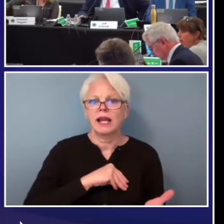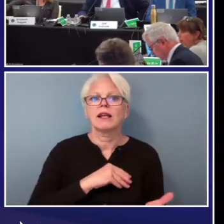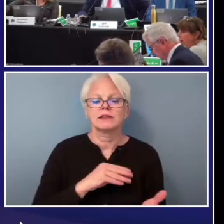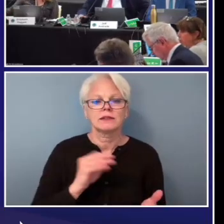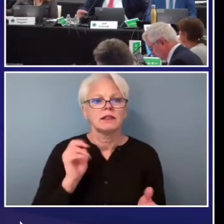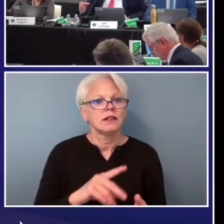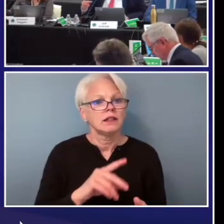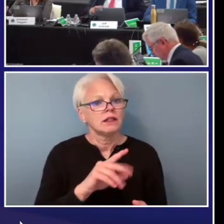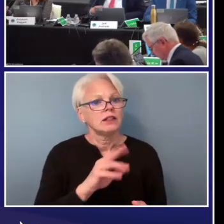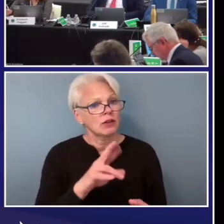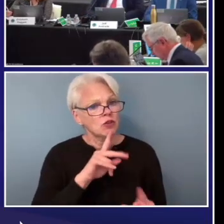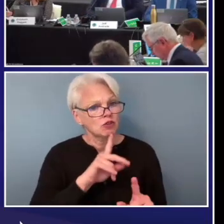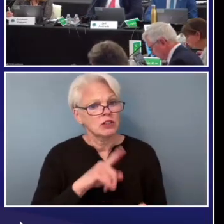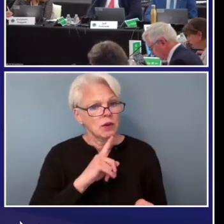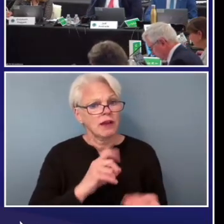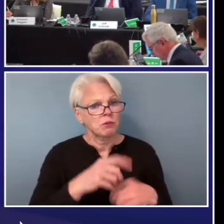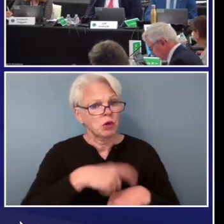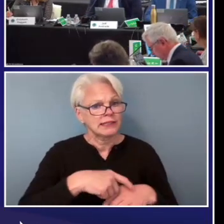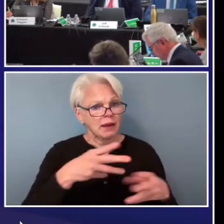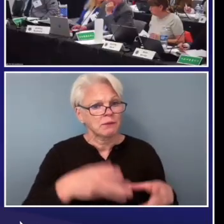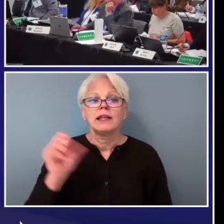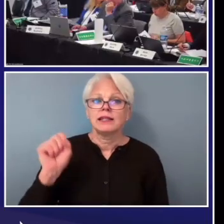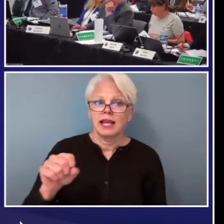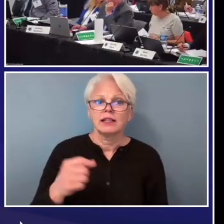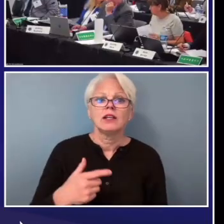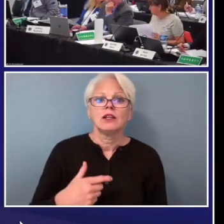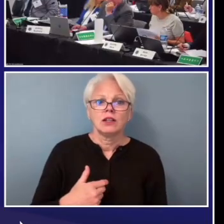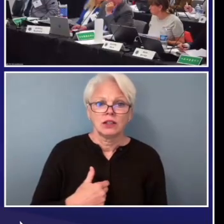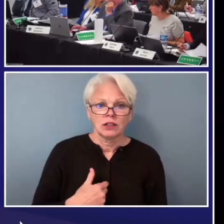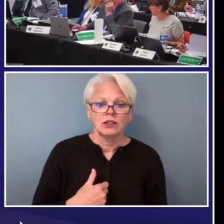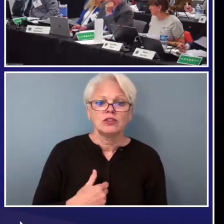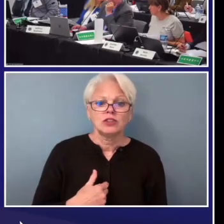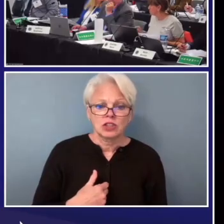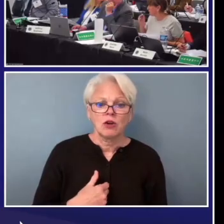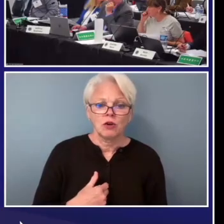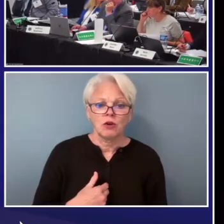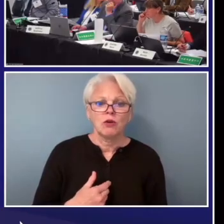I do. I, um, so I hear you. on the permissive, which is why, and this goes back to something that